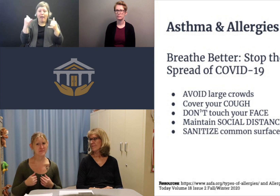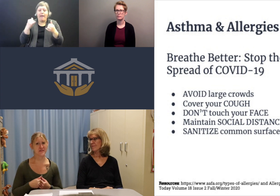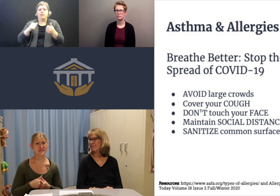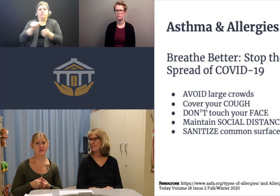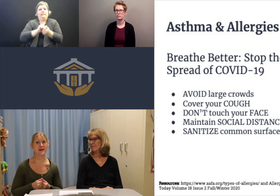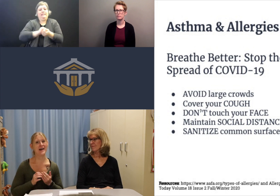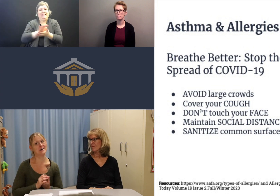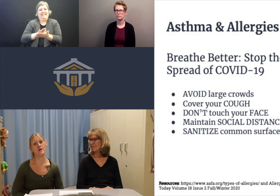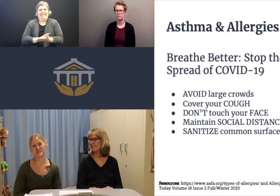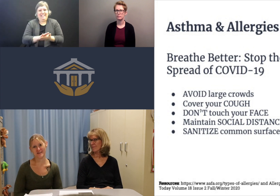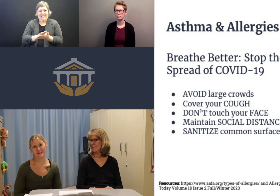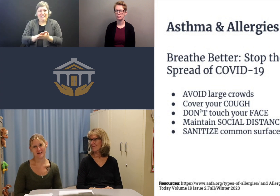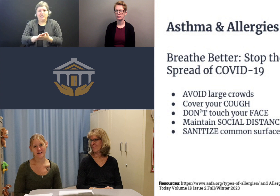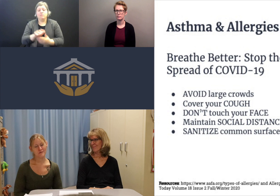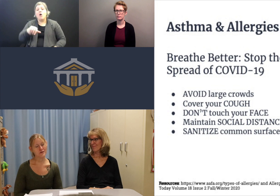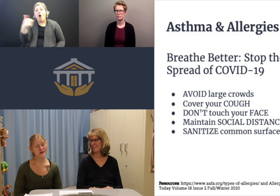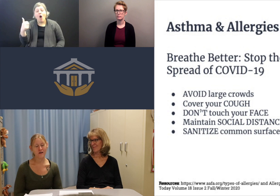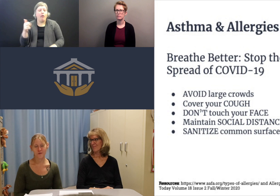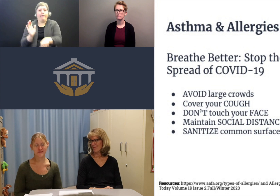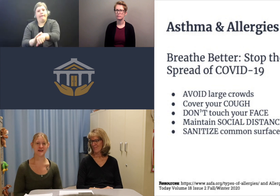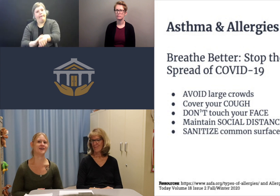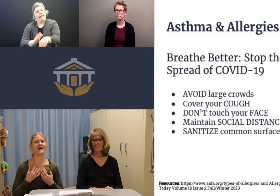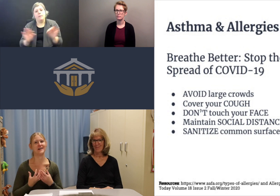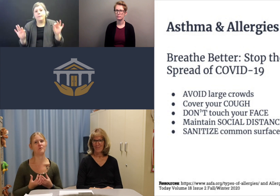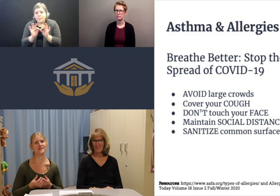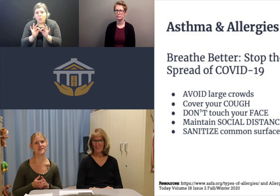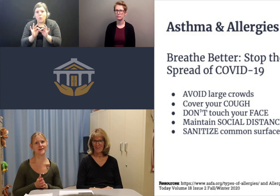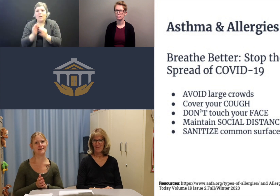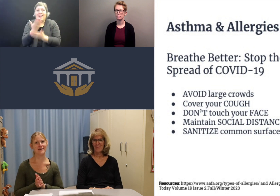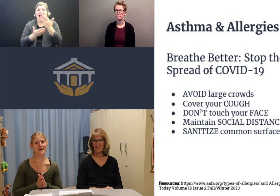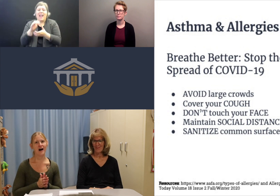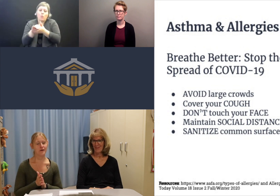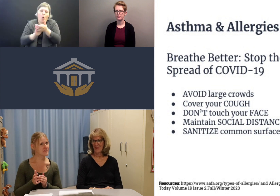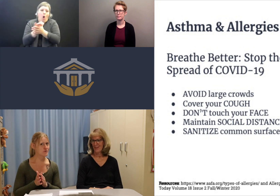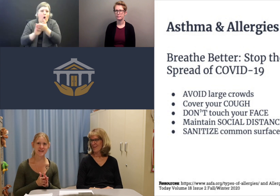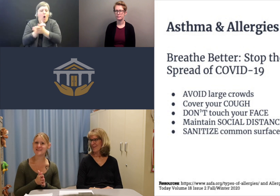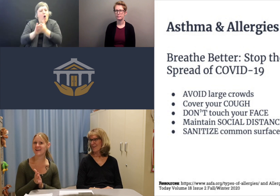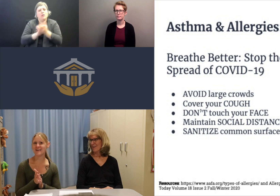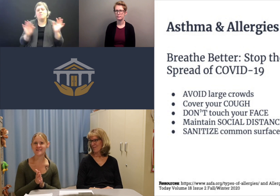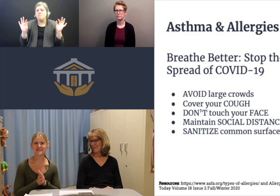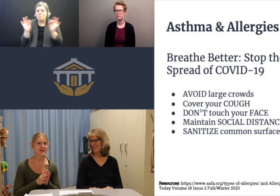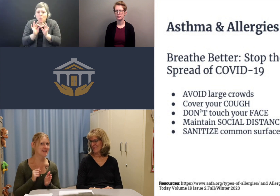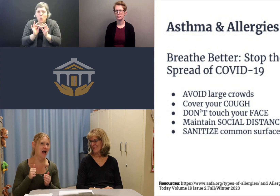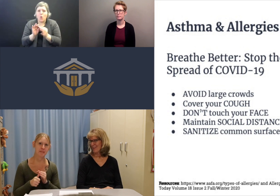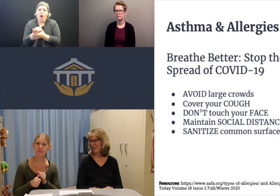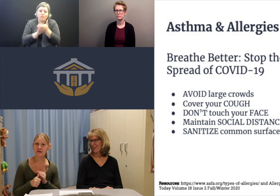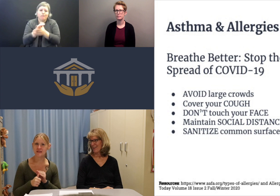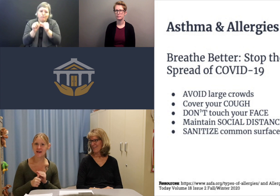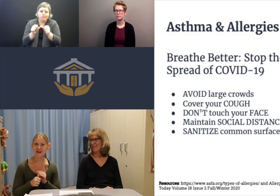put this there but hand washing. We always say hand washing: 20 seconds, saying happy birthday,